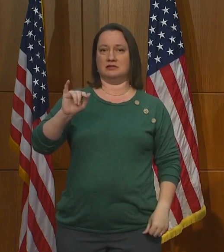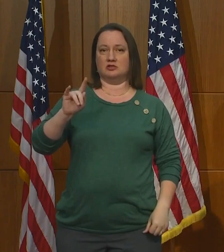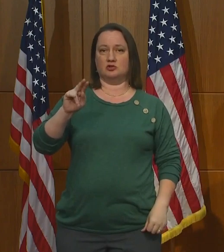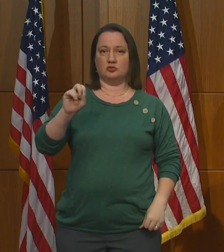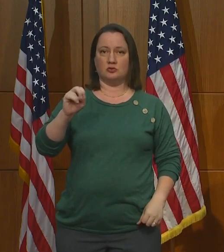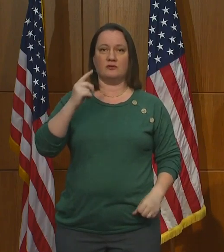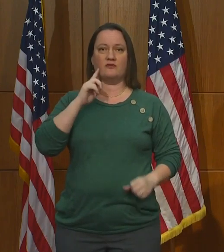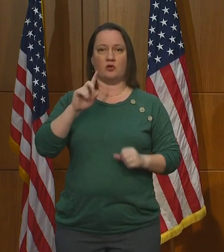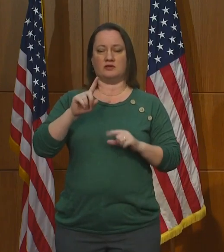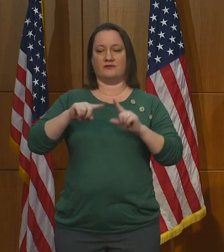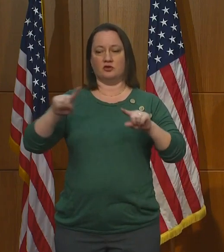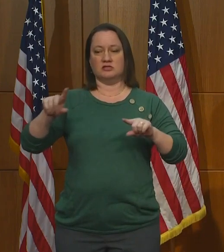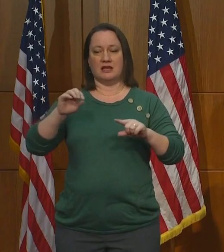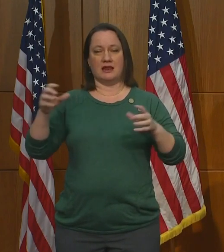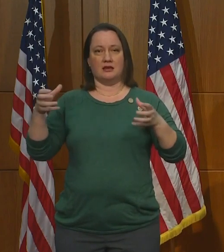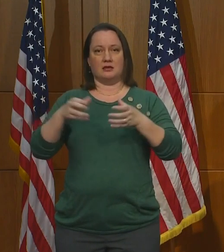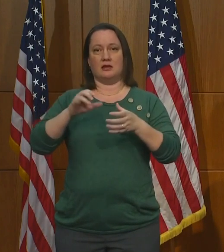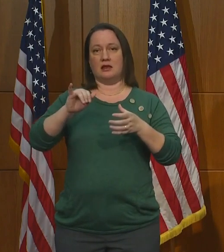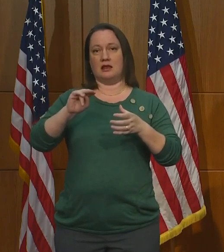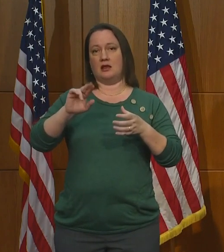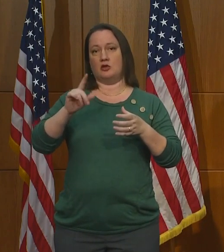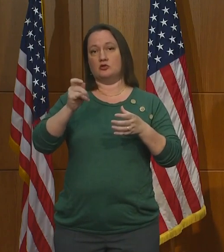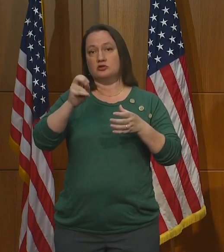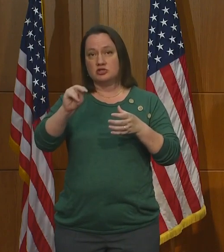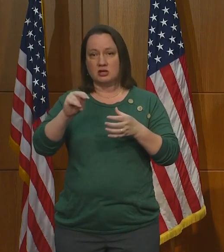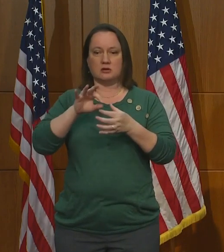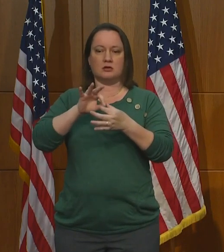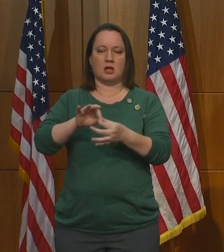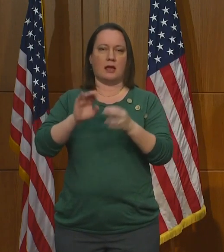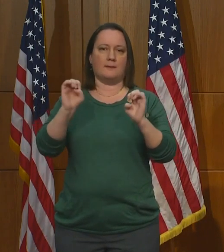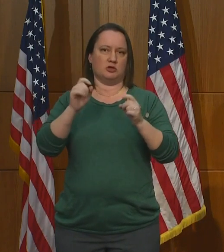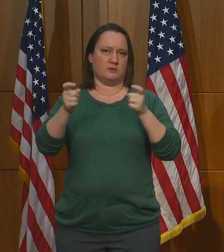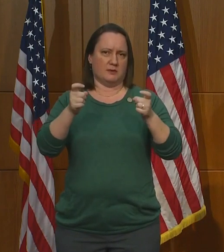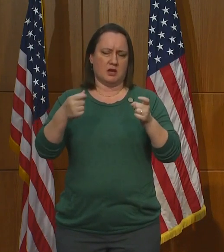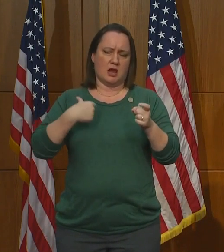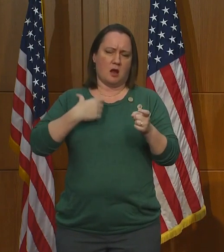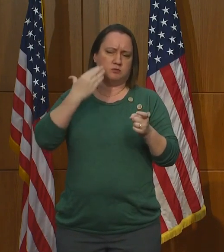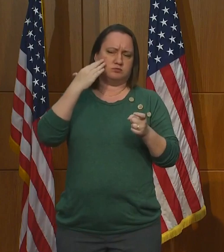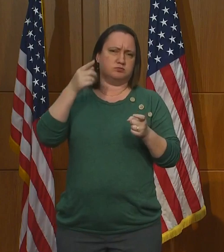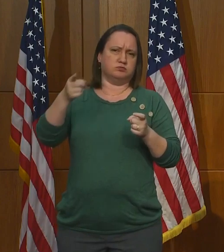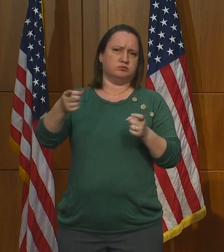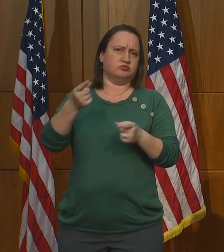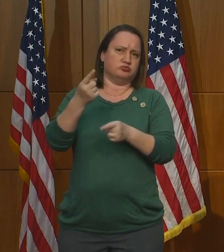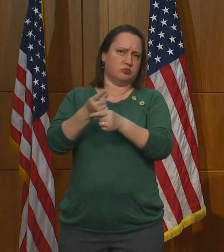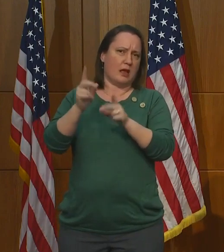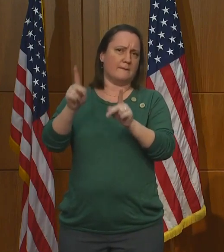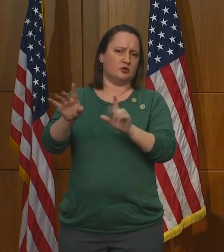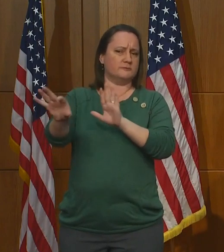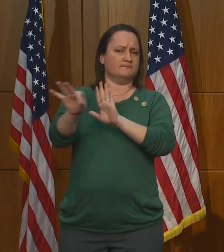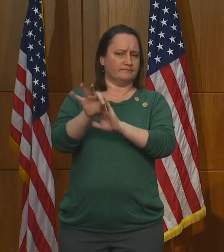DIVERSITY AND INCLUSION IN EMERGENCY MANAGEMENT. I AM